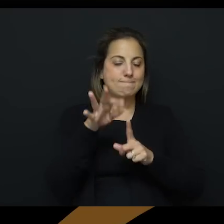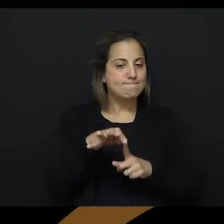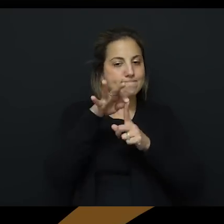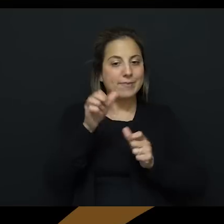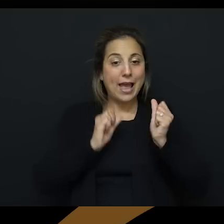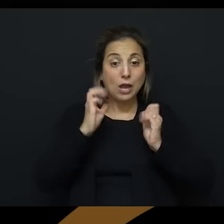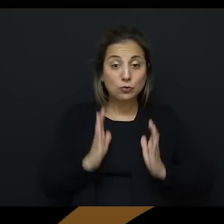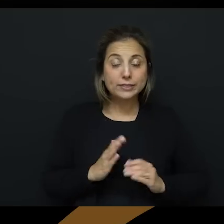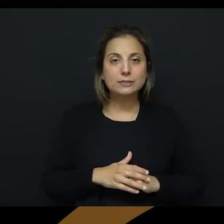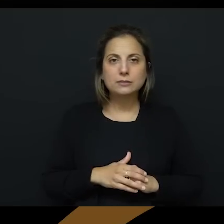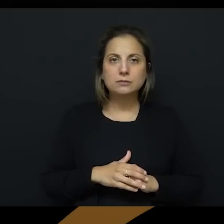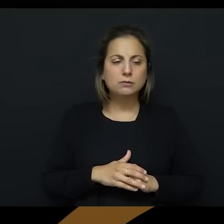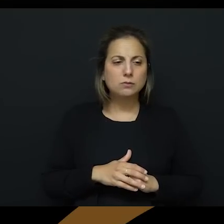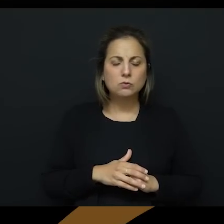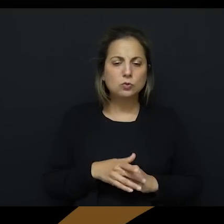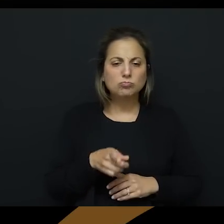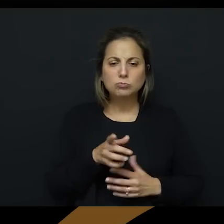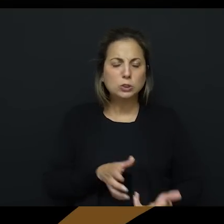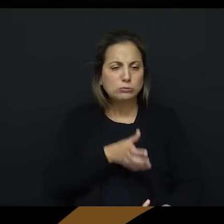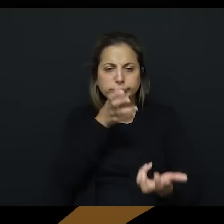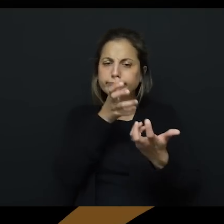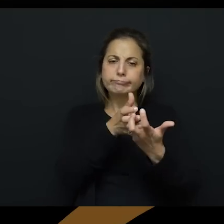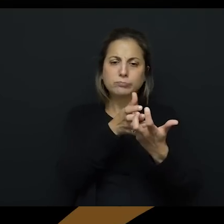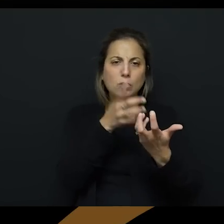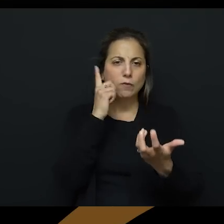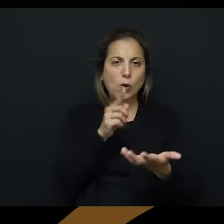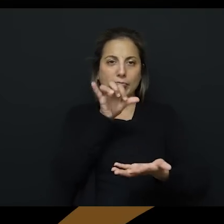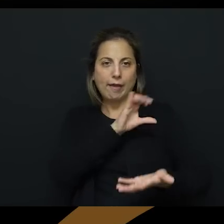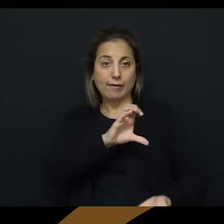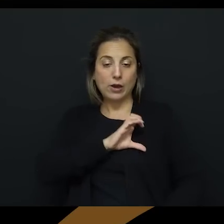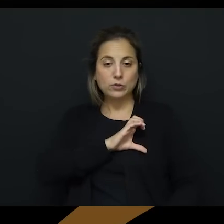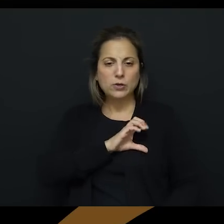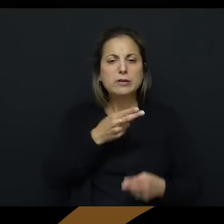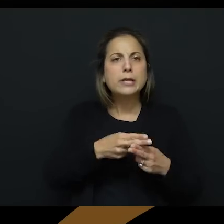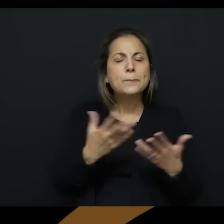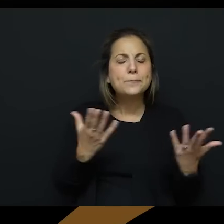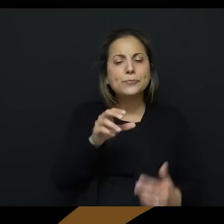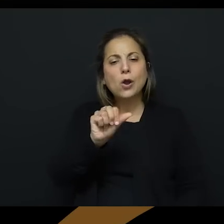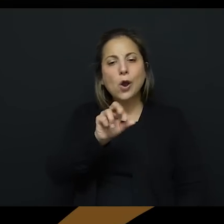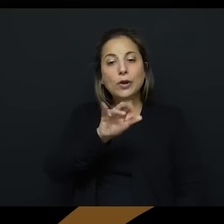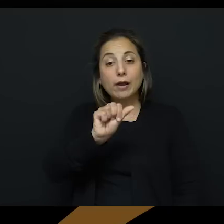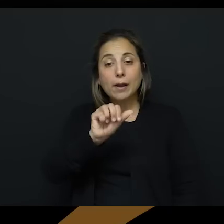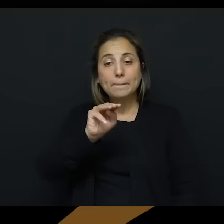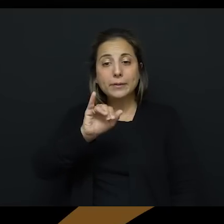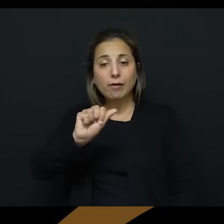who was meant to play this part, Aria Mia Loberti. And we had thousands of auditions from actors who are blind or low vision